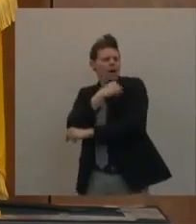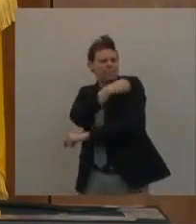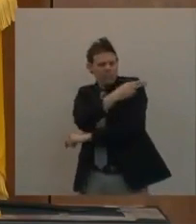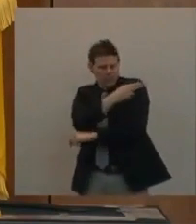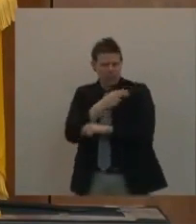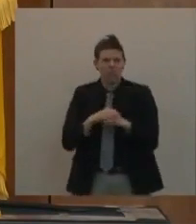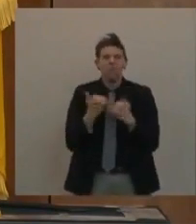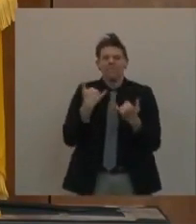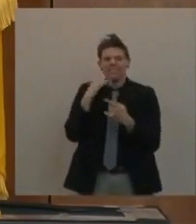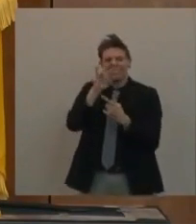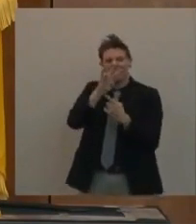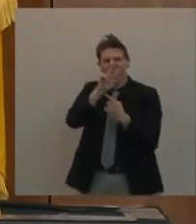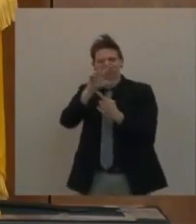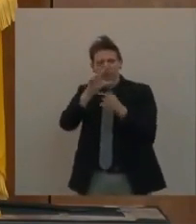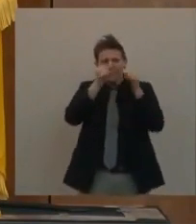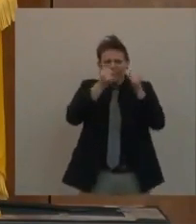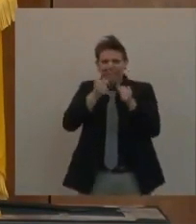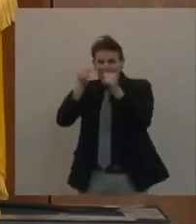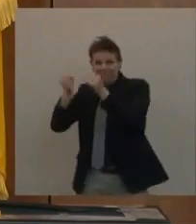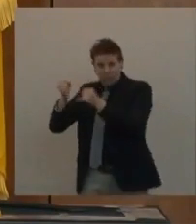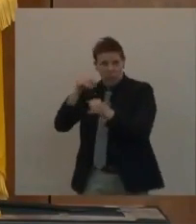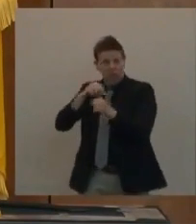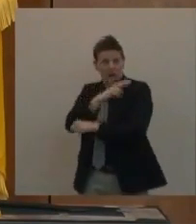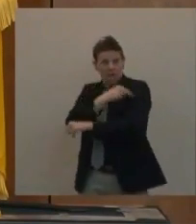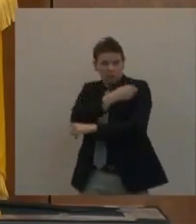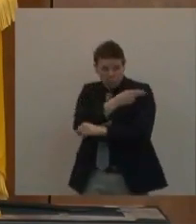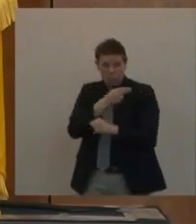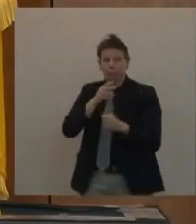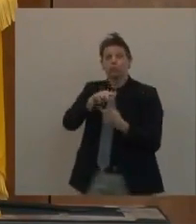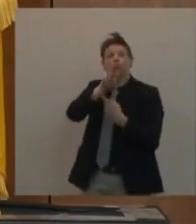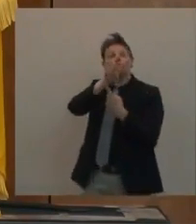I ALSO WANT TO TALK A LITTLE BIT ABOUT HOSPITALIZATIONS.